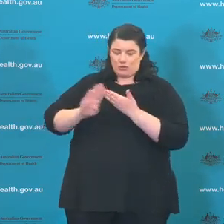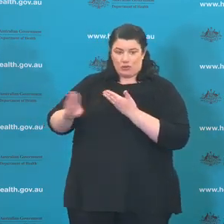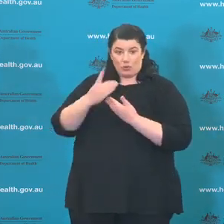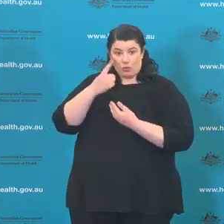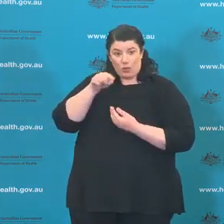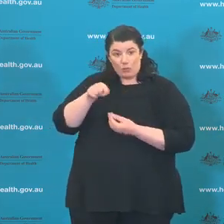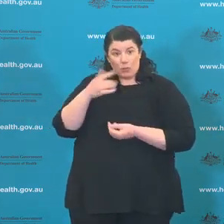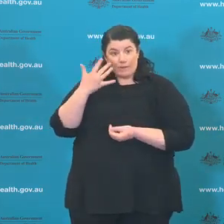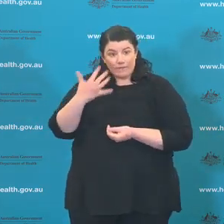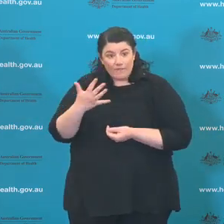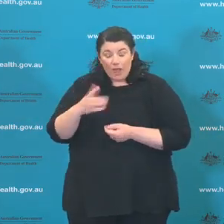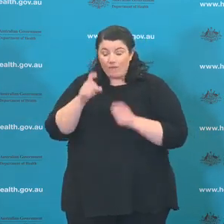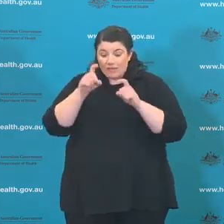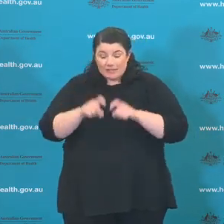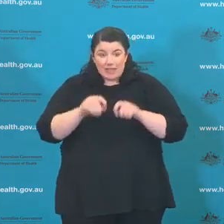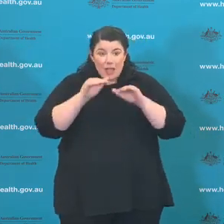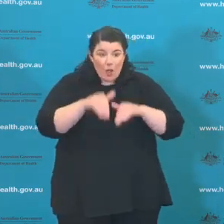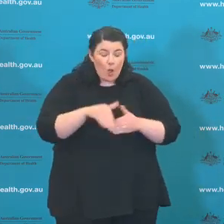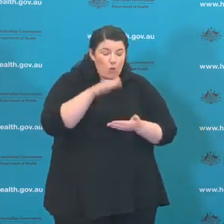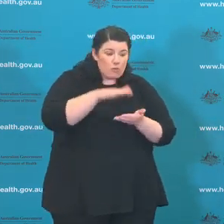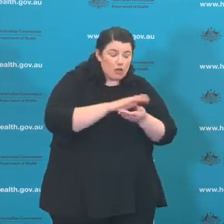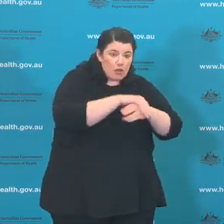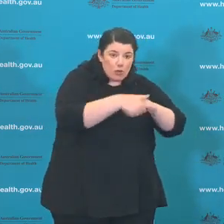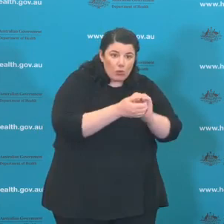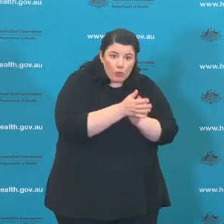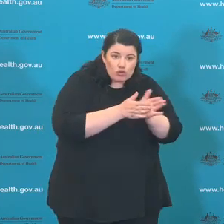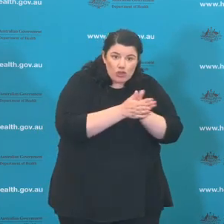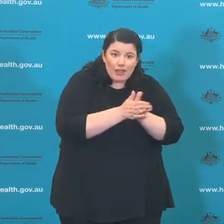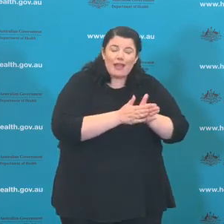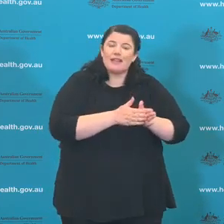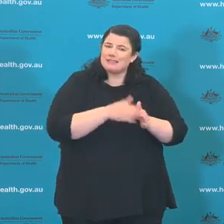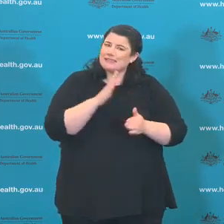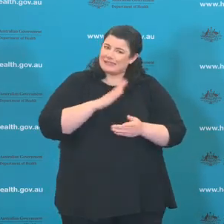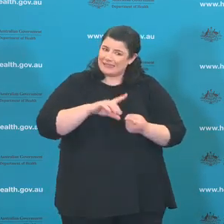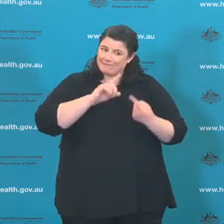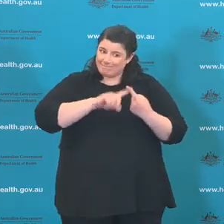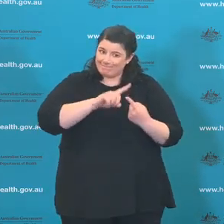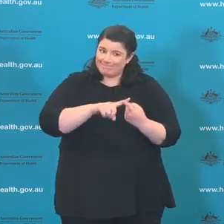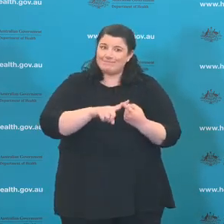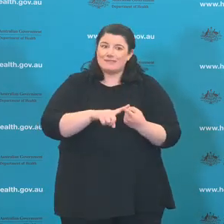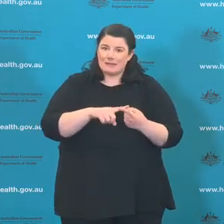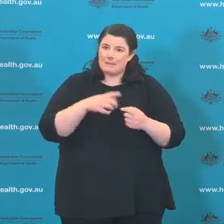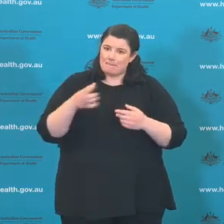home, hygiene we need to keep doing those things. We're not out of that time that we